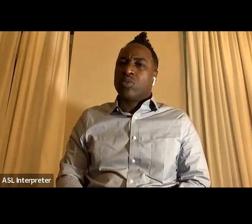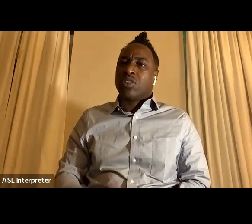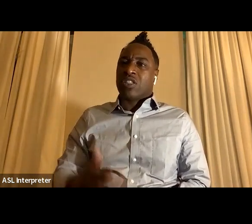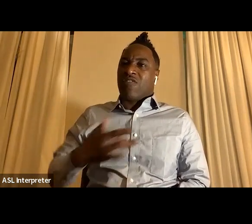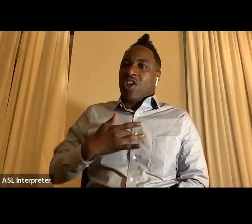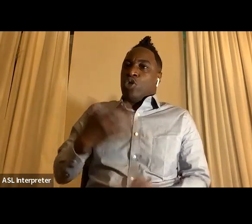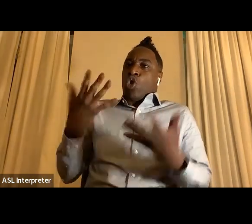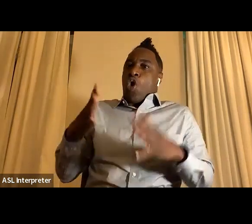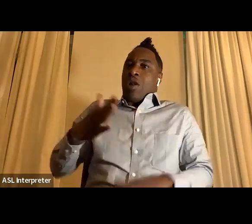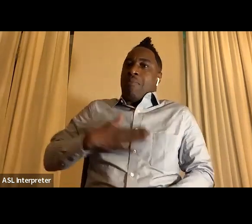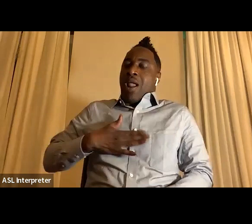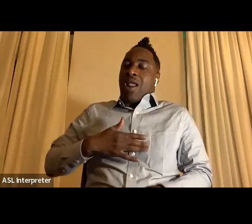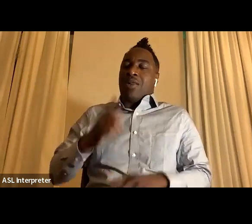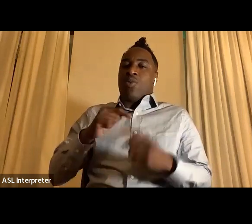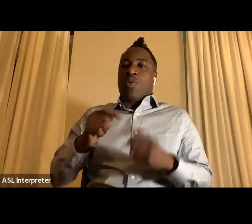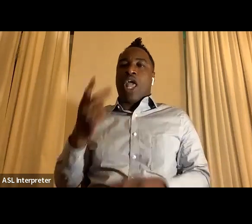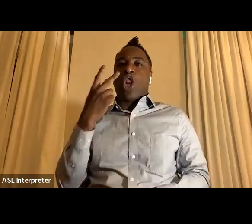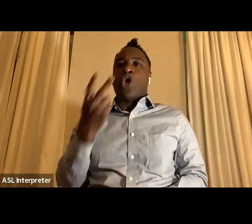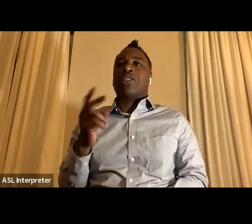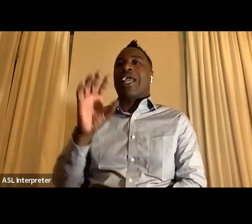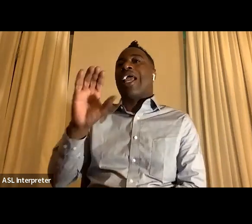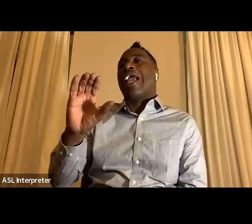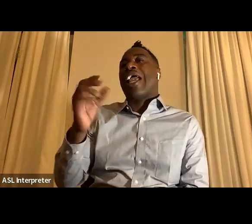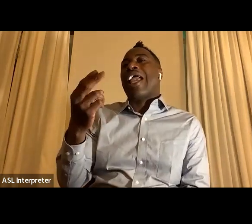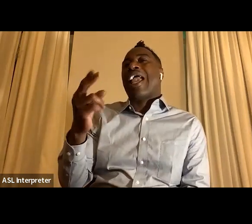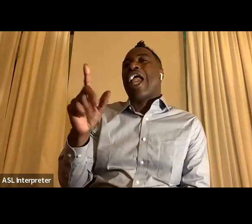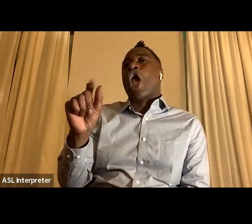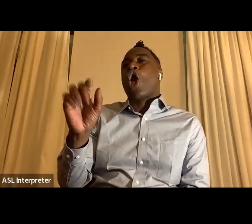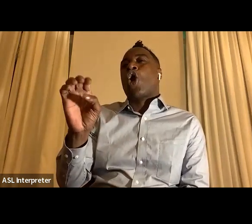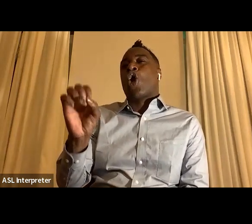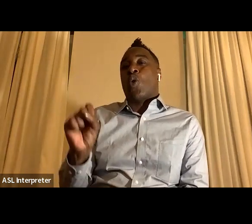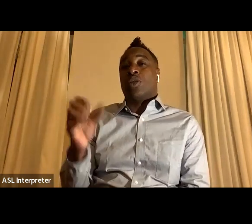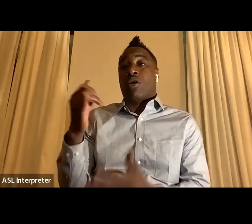And when I looked at Chloe's piece itself, I got that same feeling